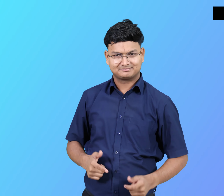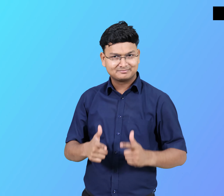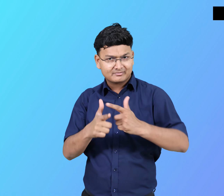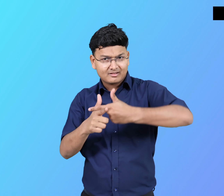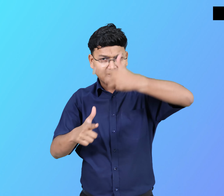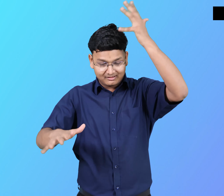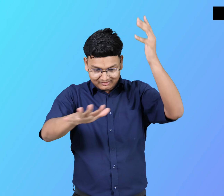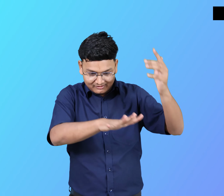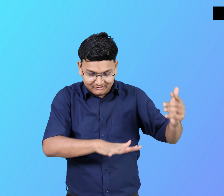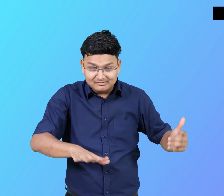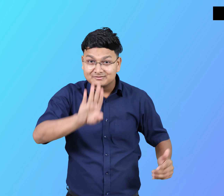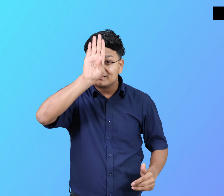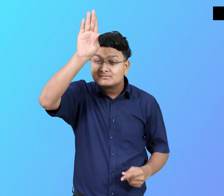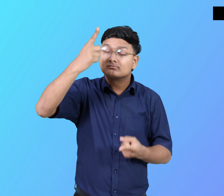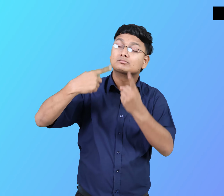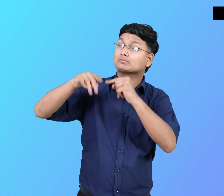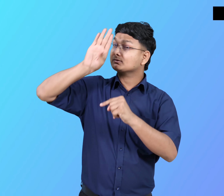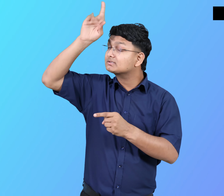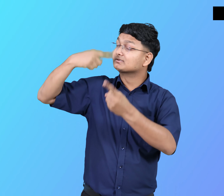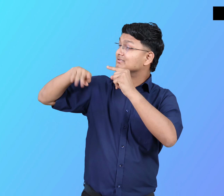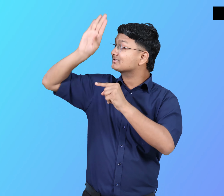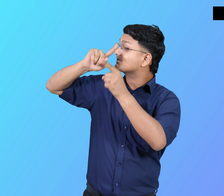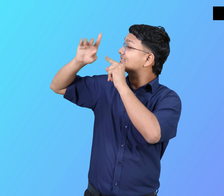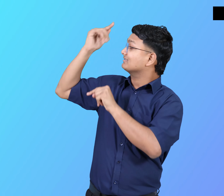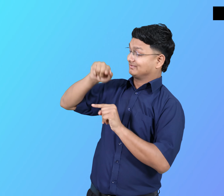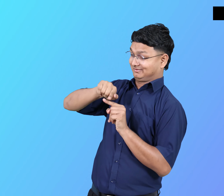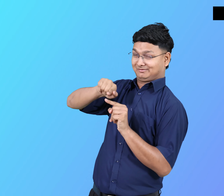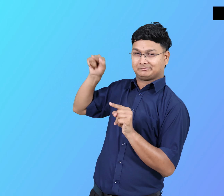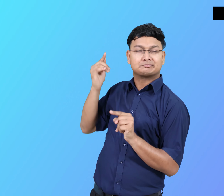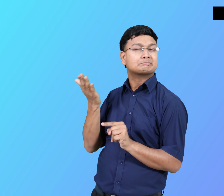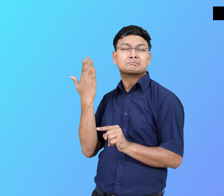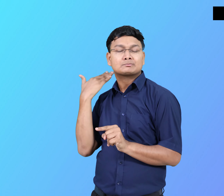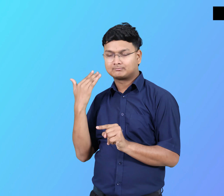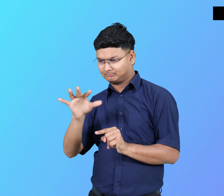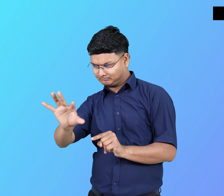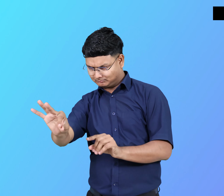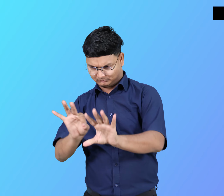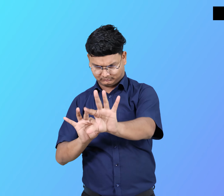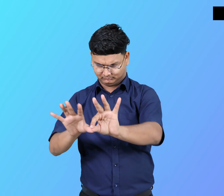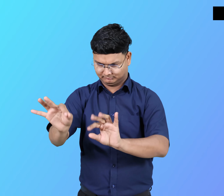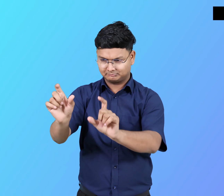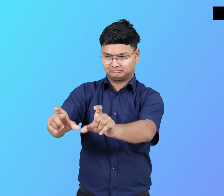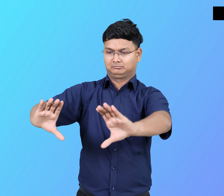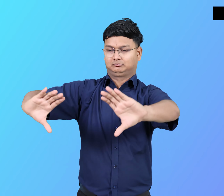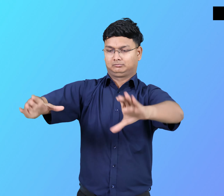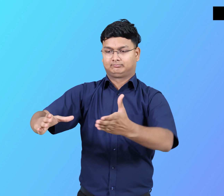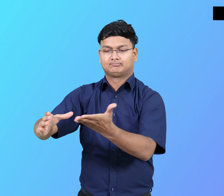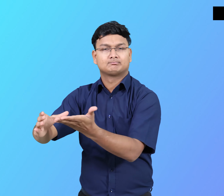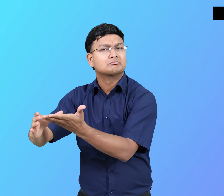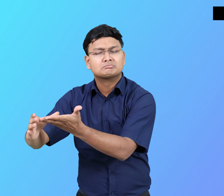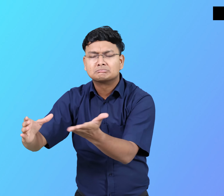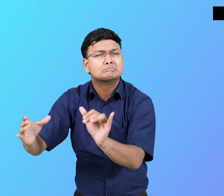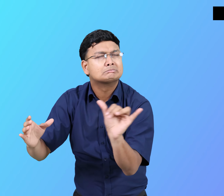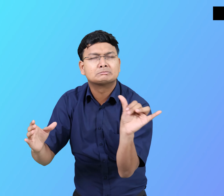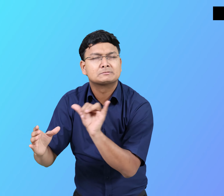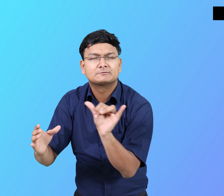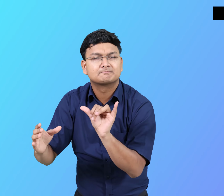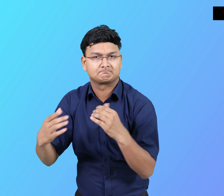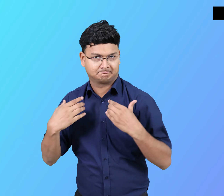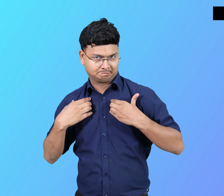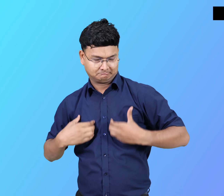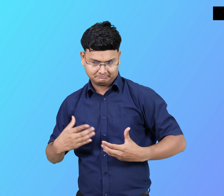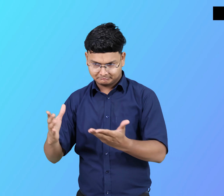The kings of Judah had chosen some ordinary men to serve as priests.